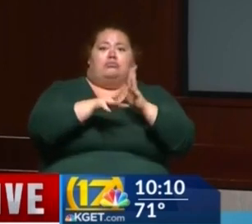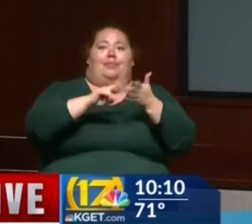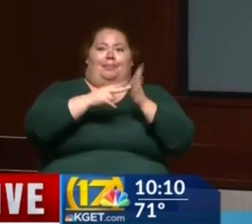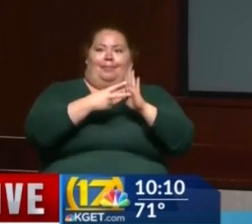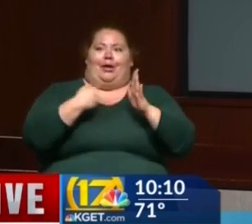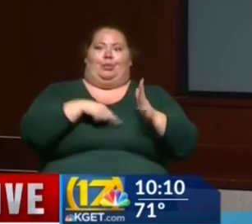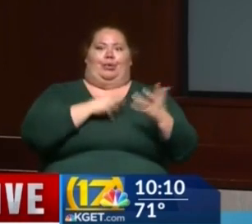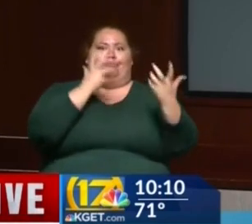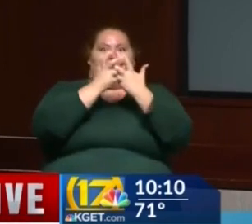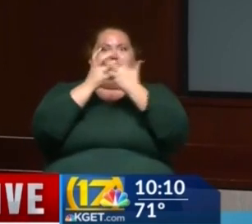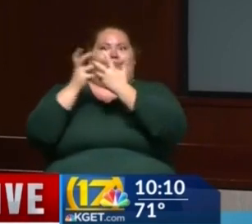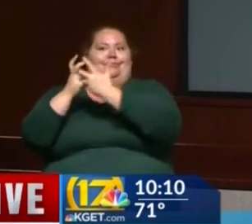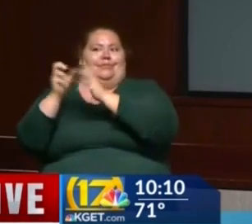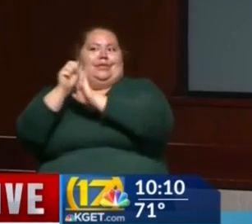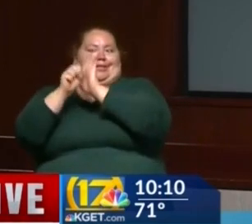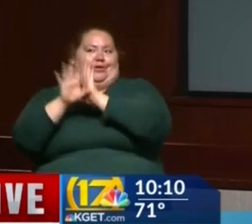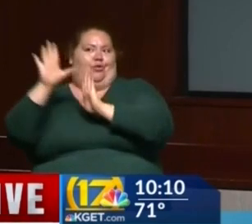DOING WELL OUR NUMBERS CONTINUE